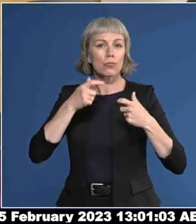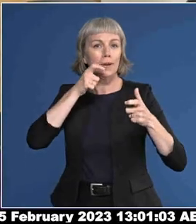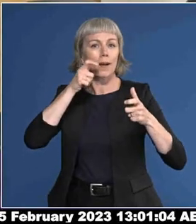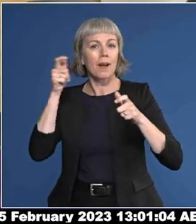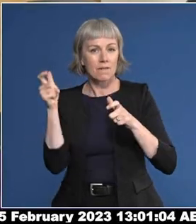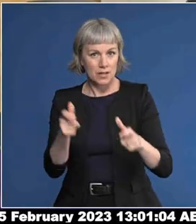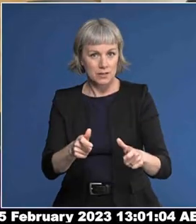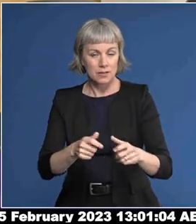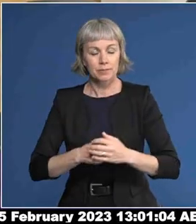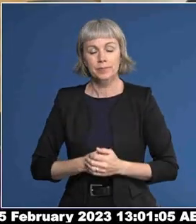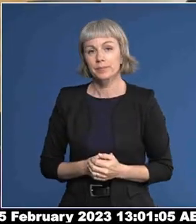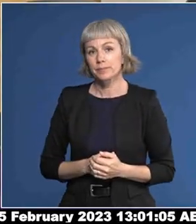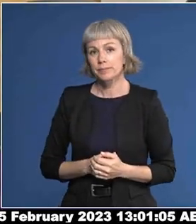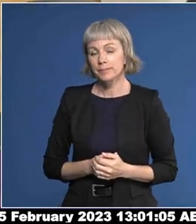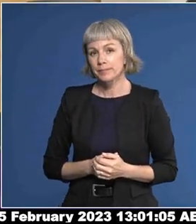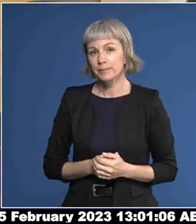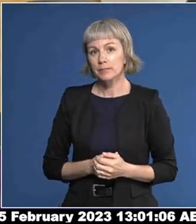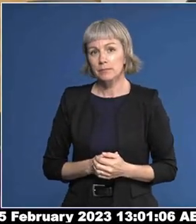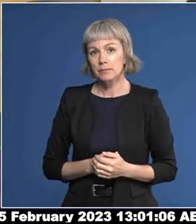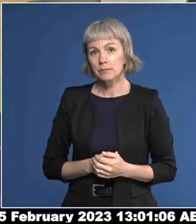about where disability services may be in 2031?